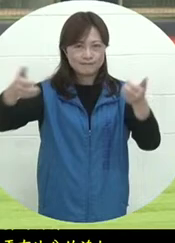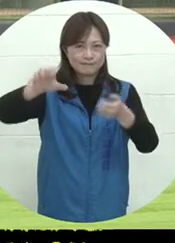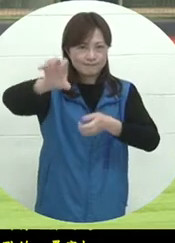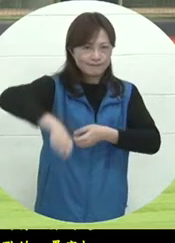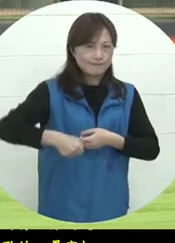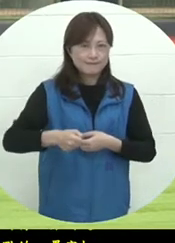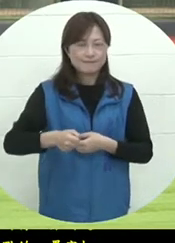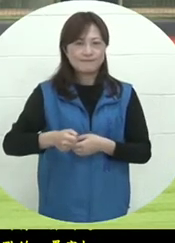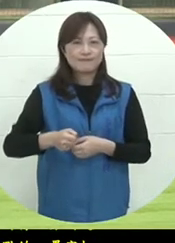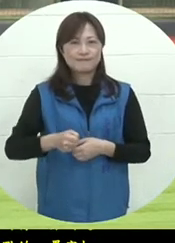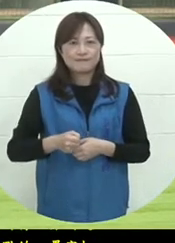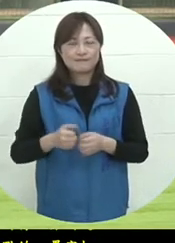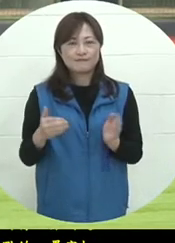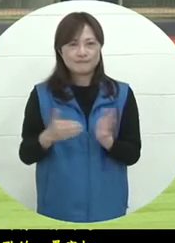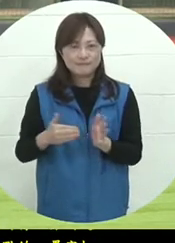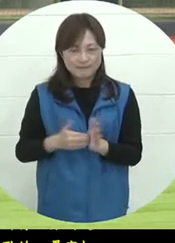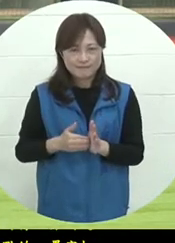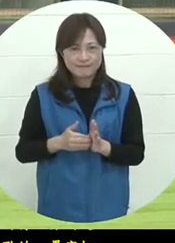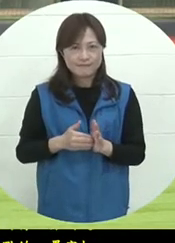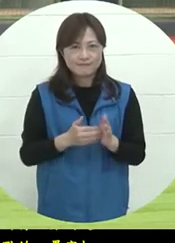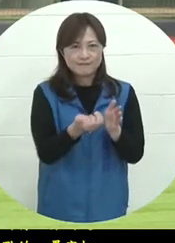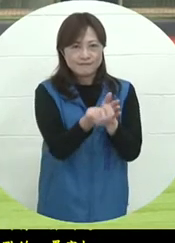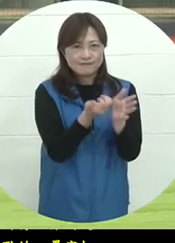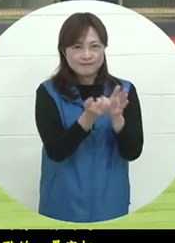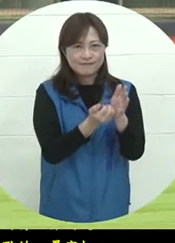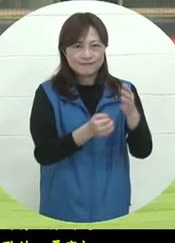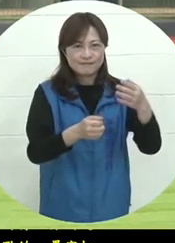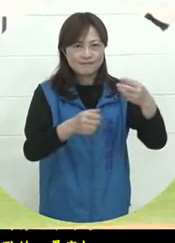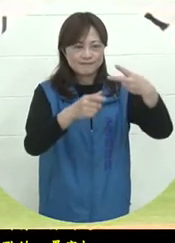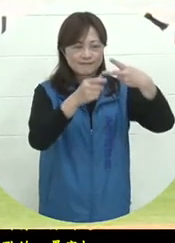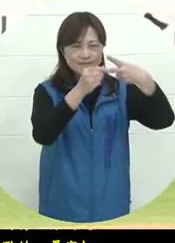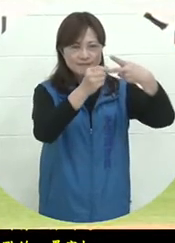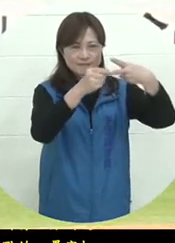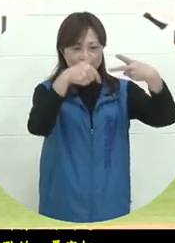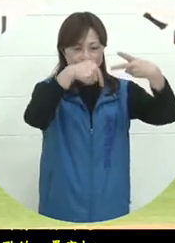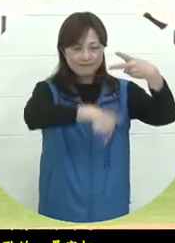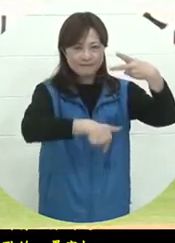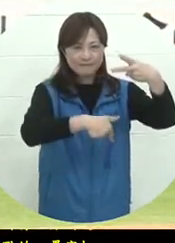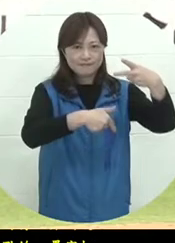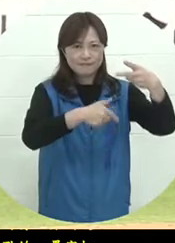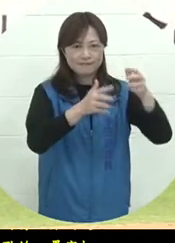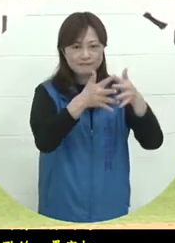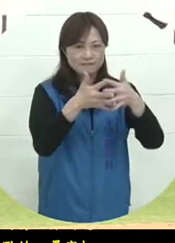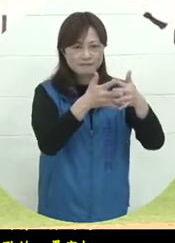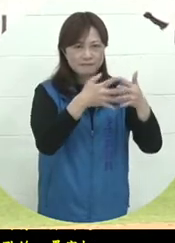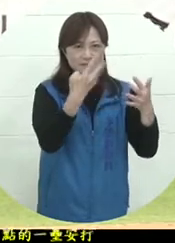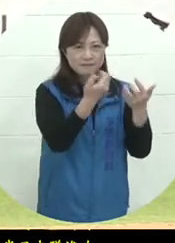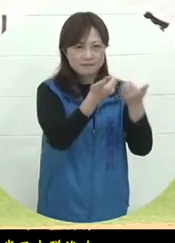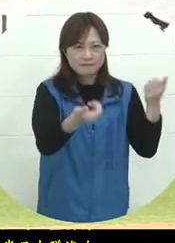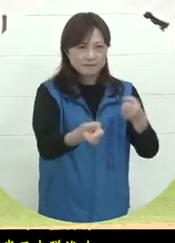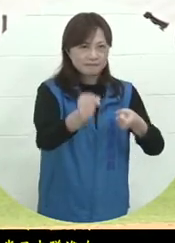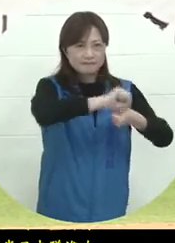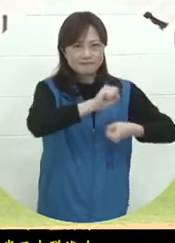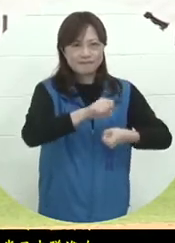The American team just scored 4 points in the second half of the second game. Now there is still a chance to continue to attack.